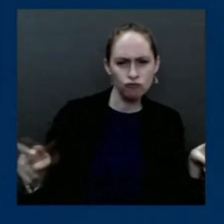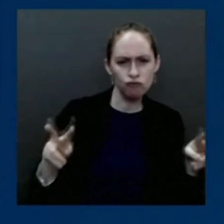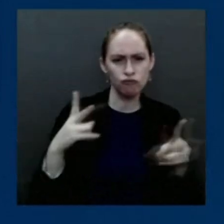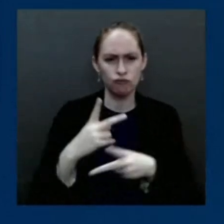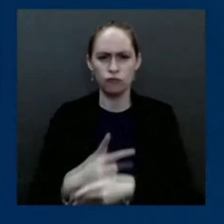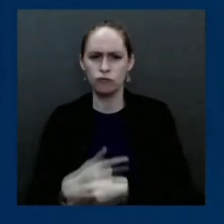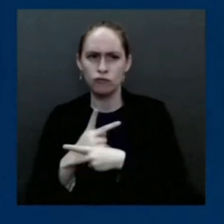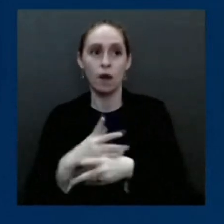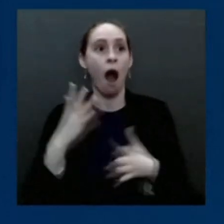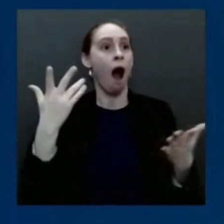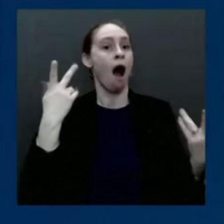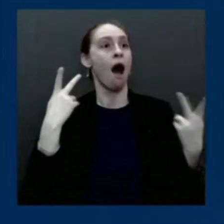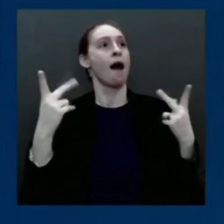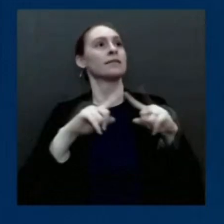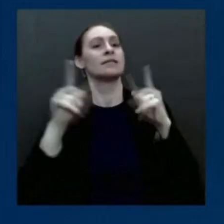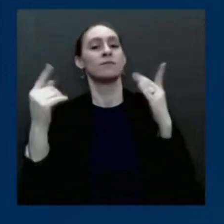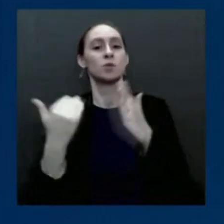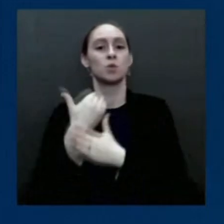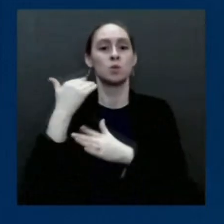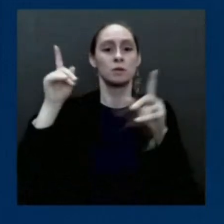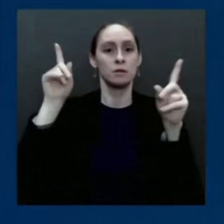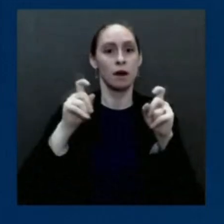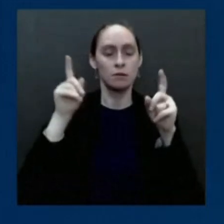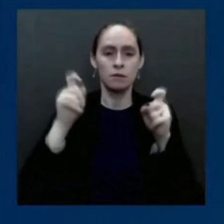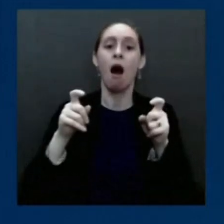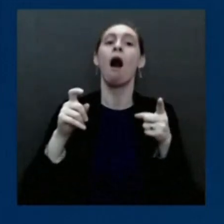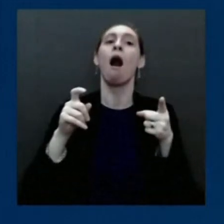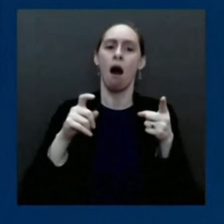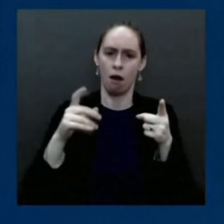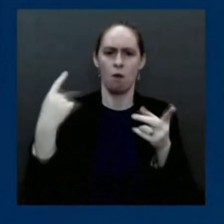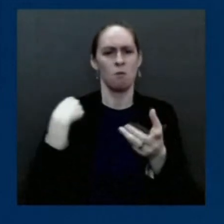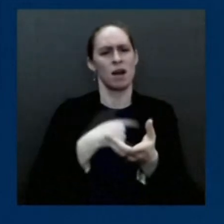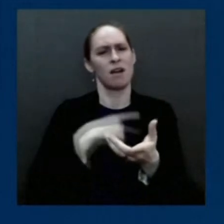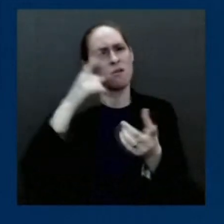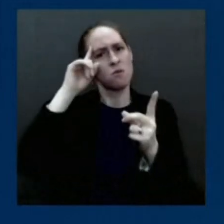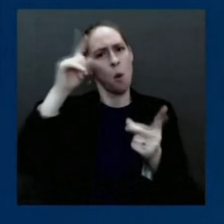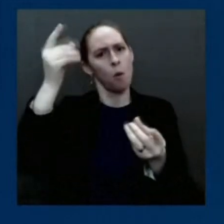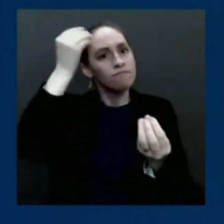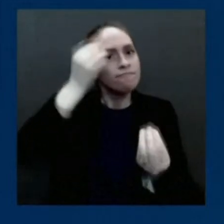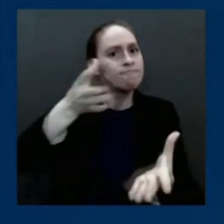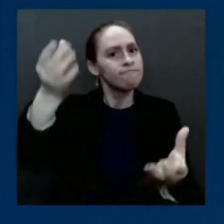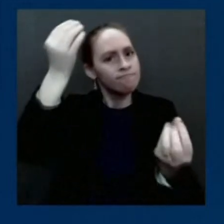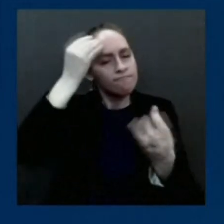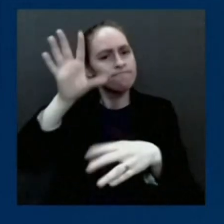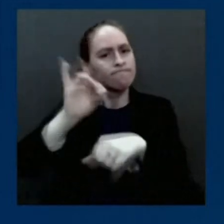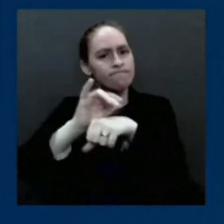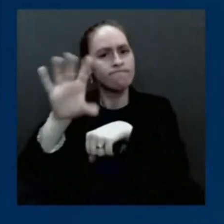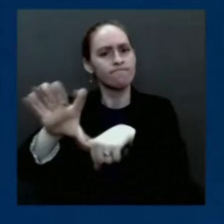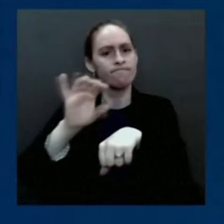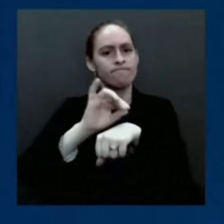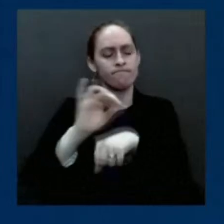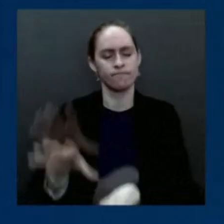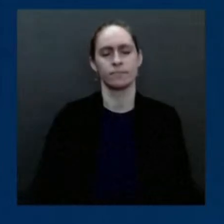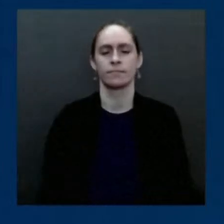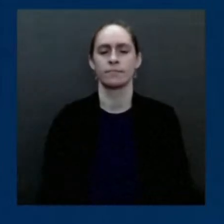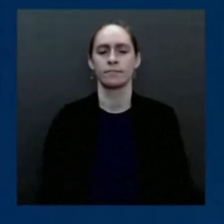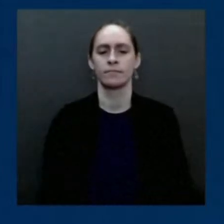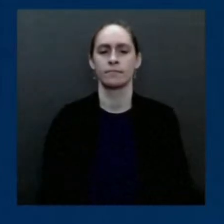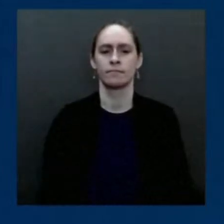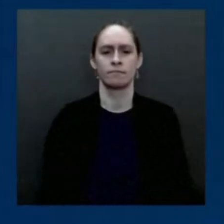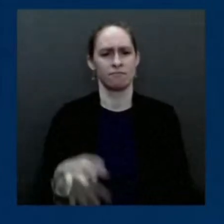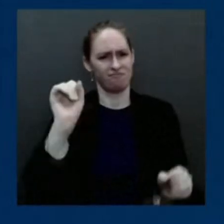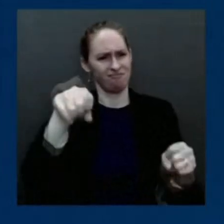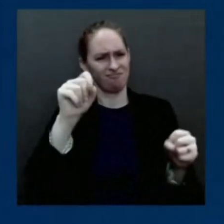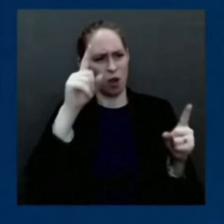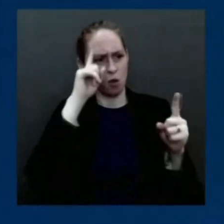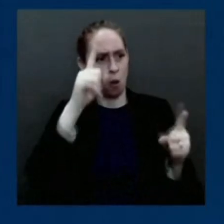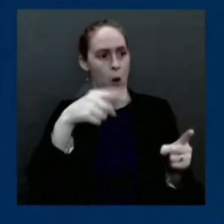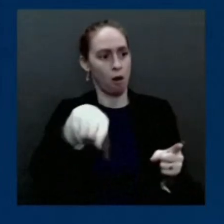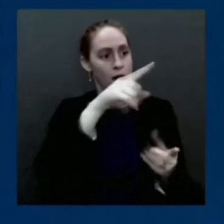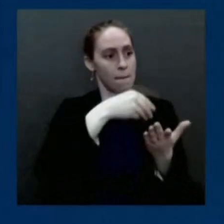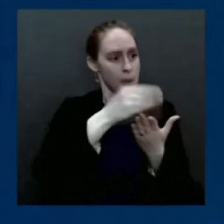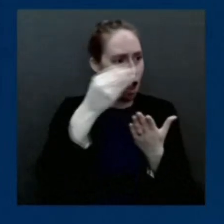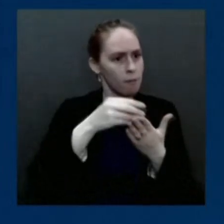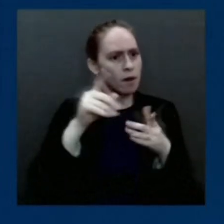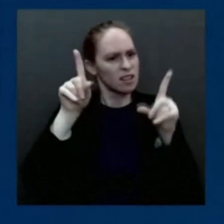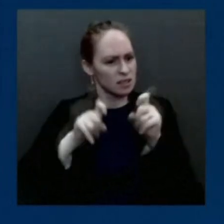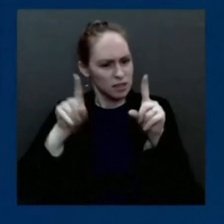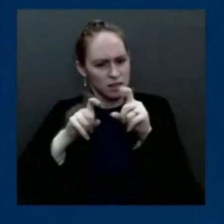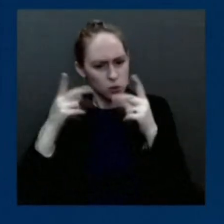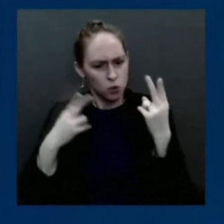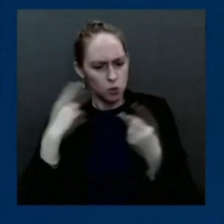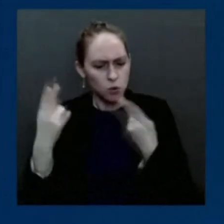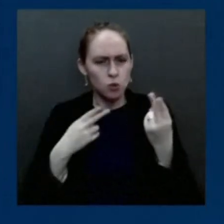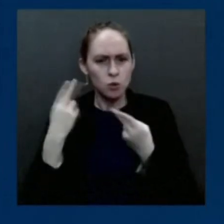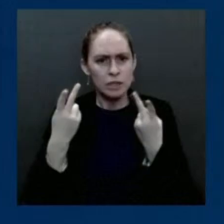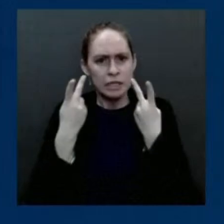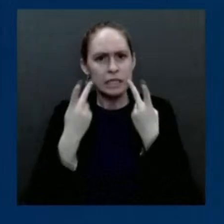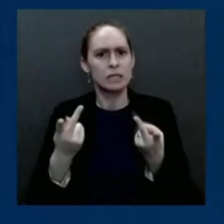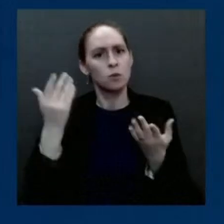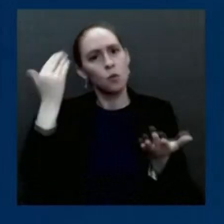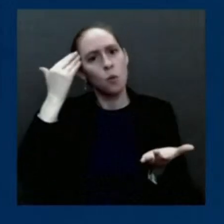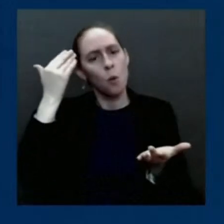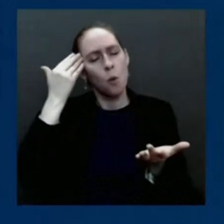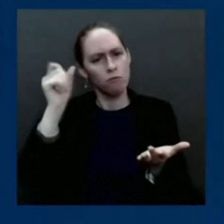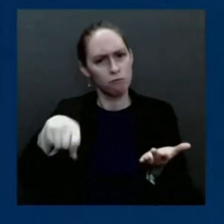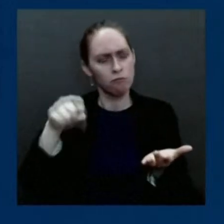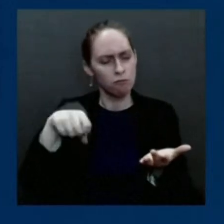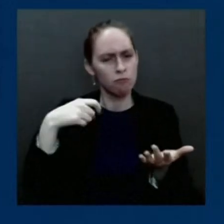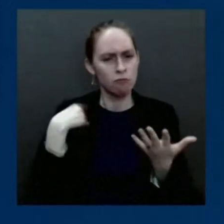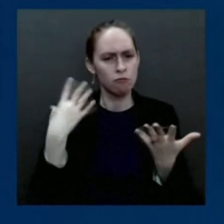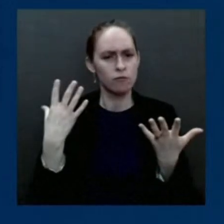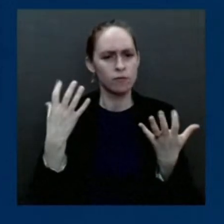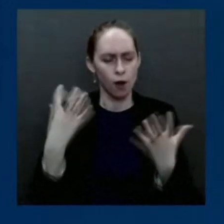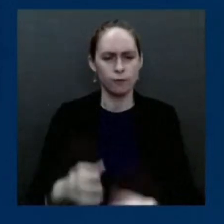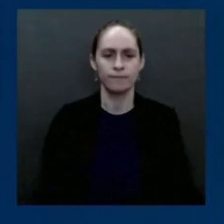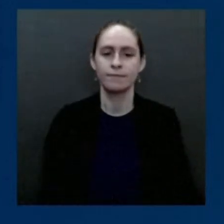TEST LEVEL OF SENSITIVITY